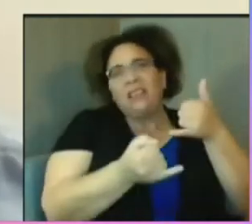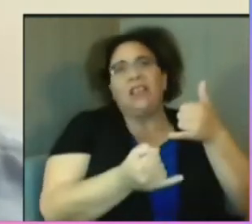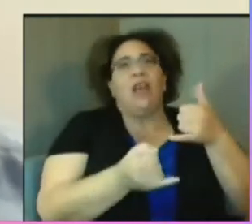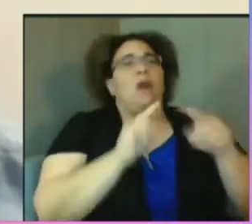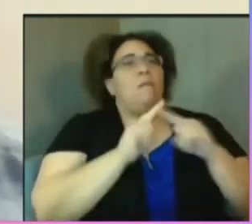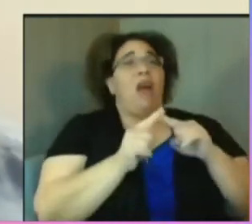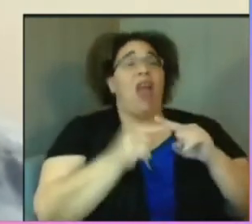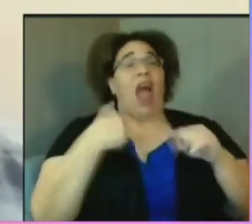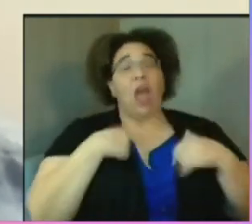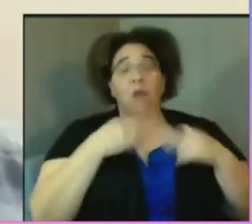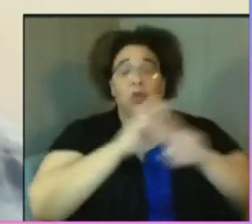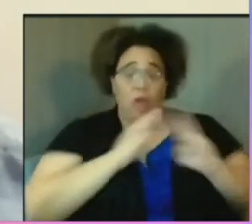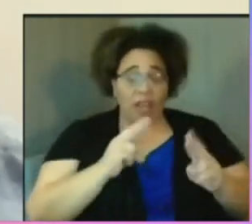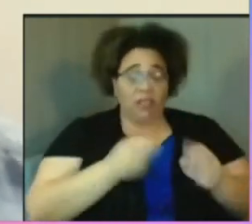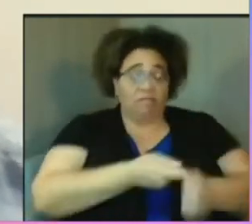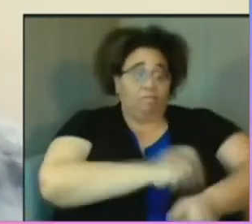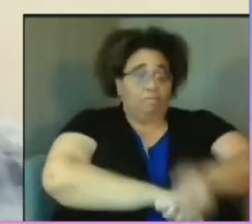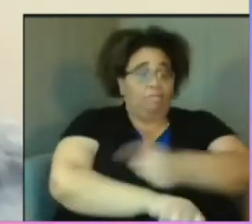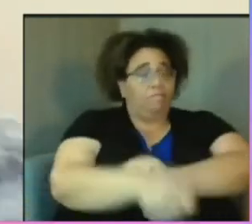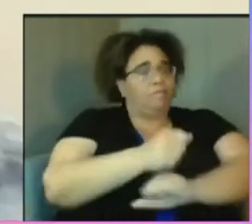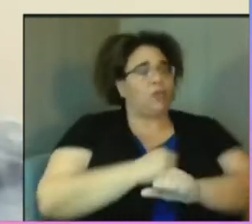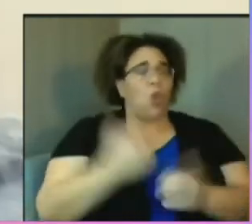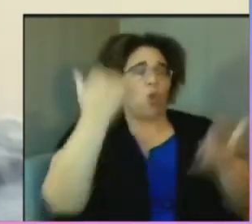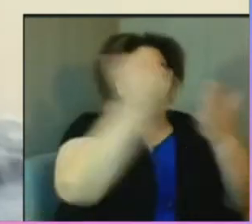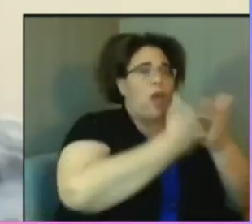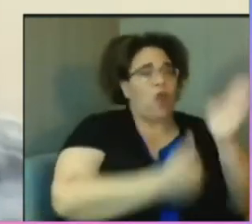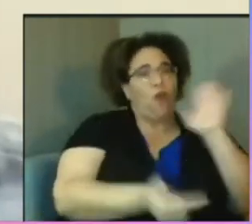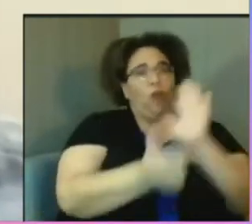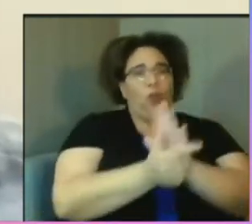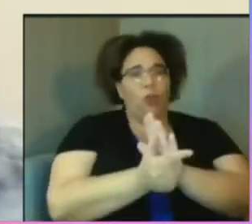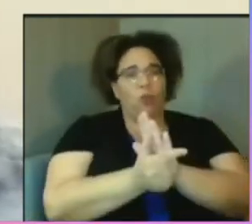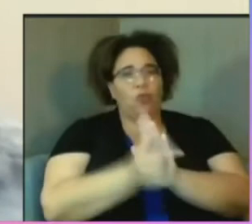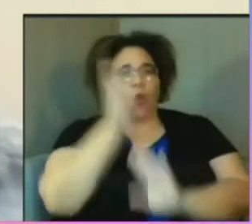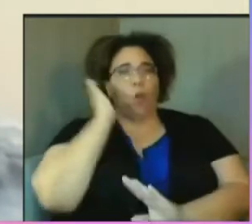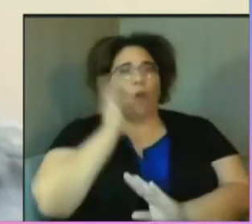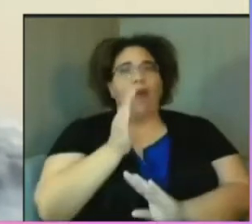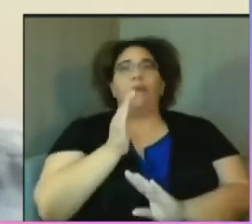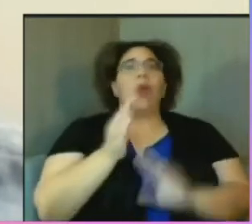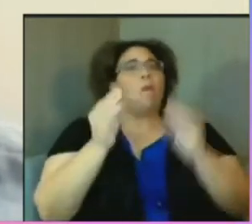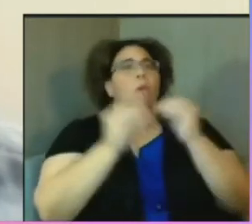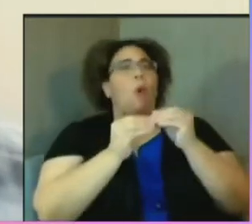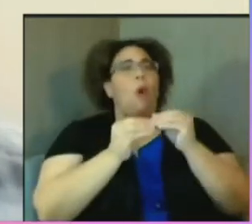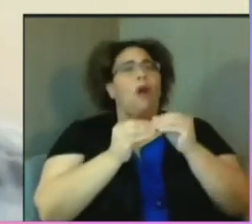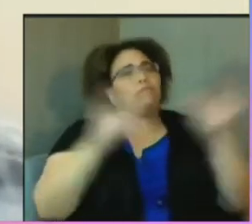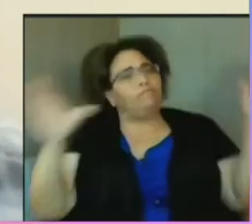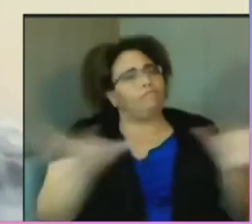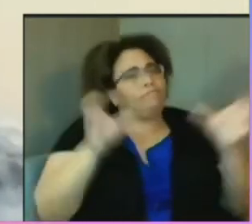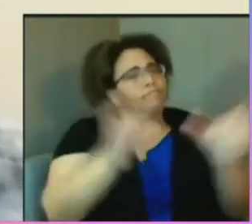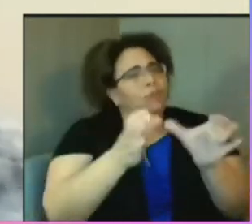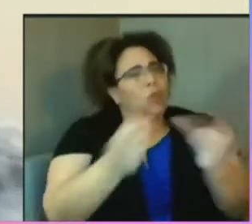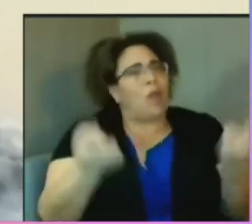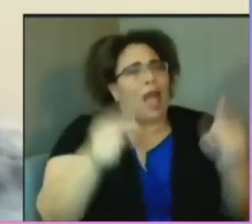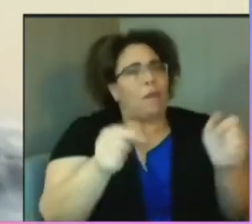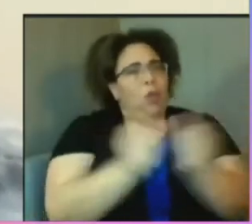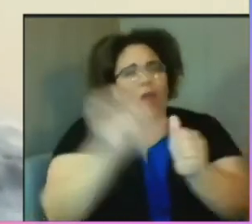win or lose that ultimately it's gonna be our mobilization in other contexts that gonna impact how we move forward